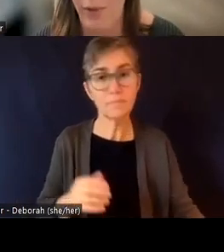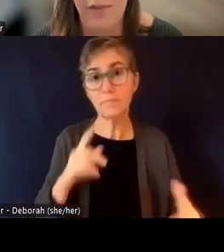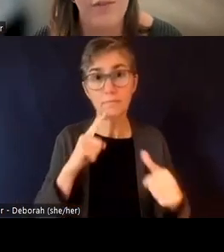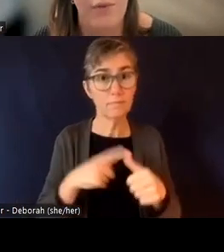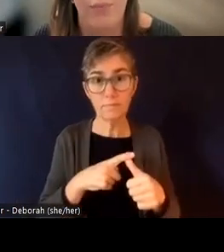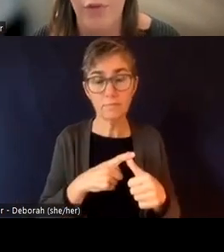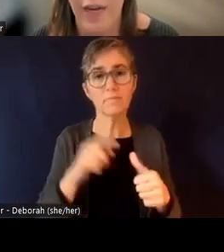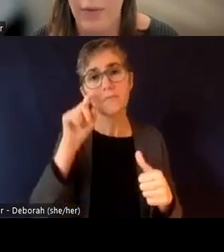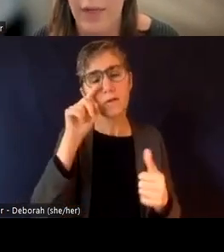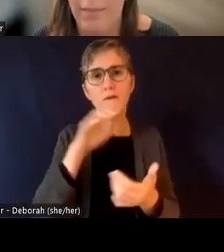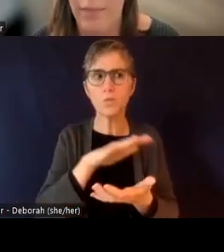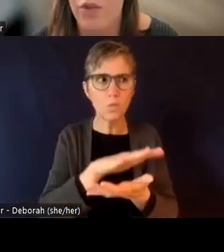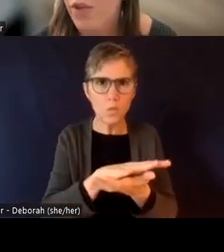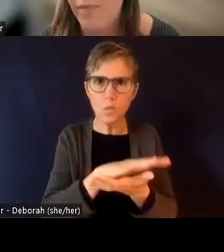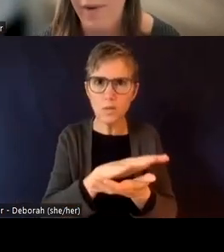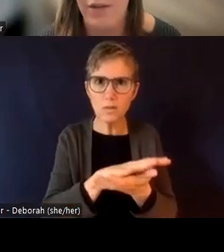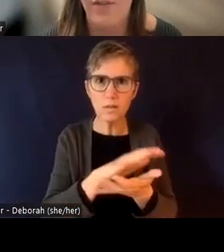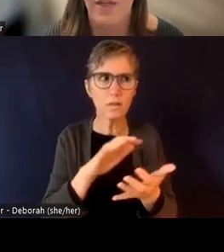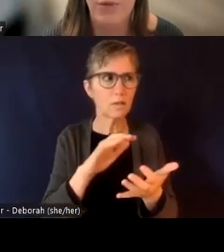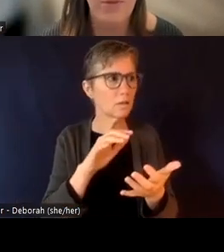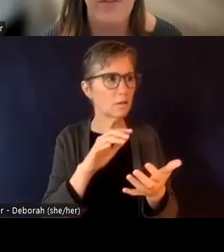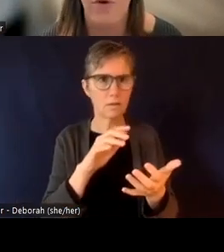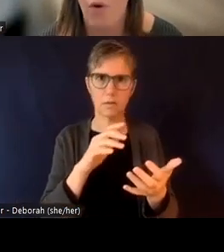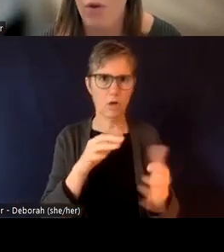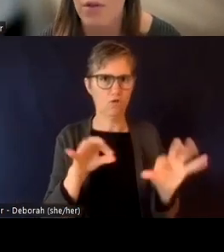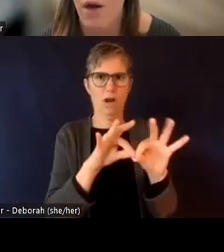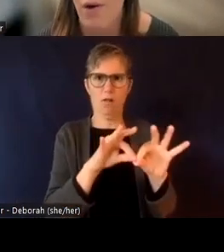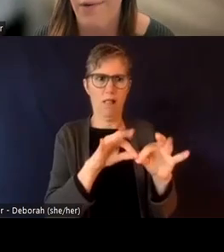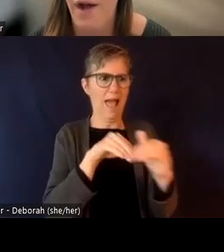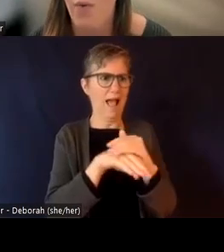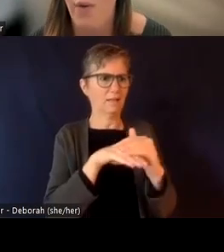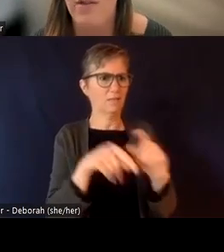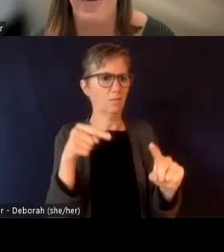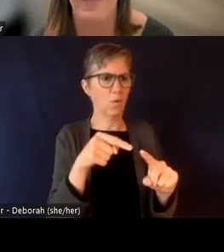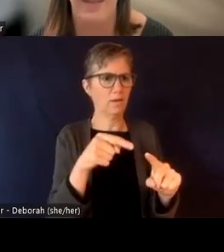point to improve equity. The truth of the matter is that youth as a whole are not well connected